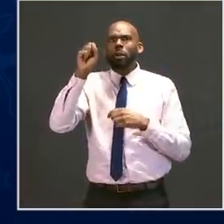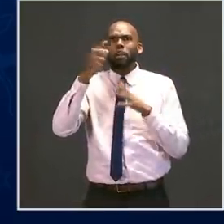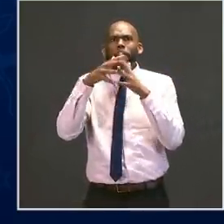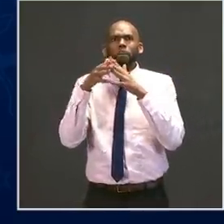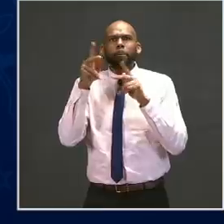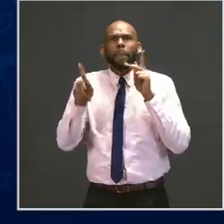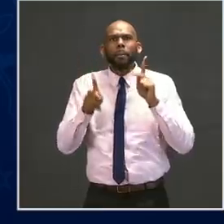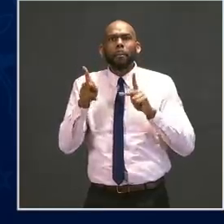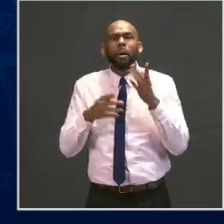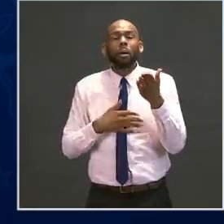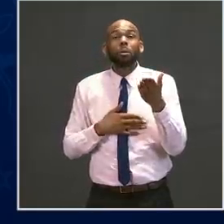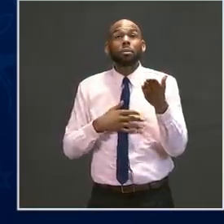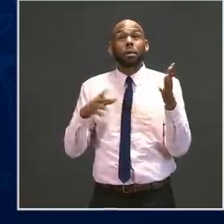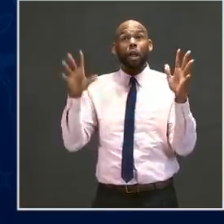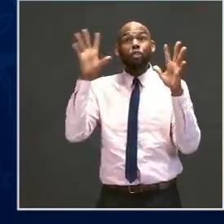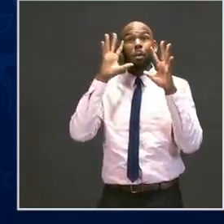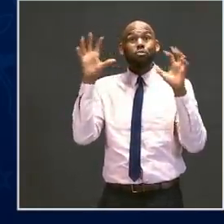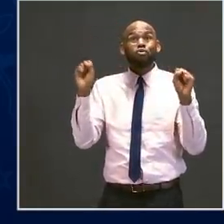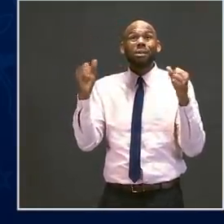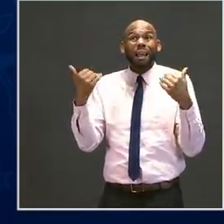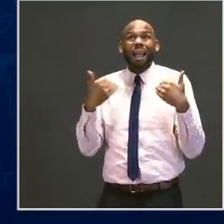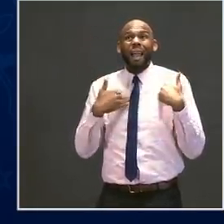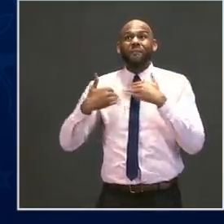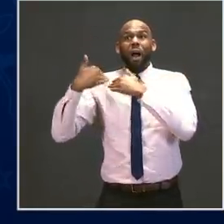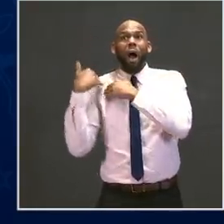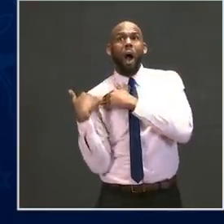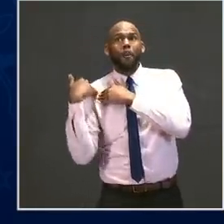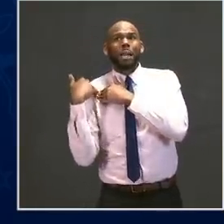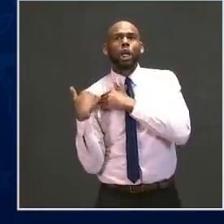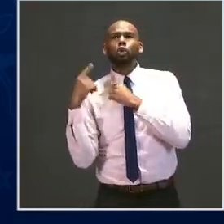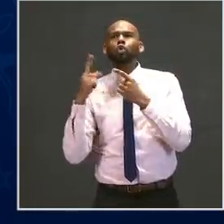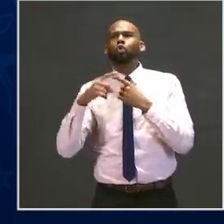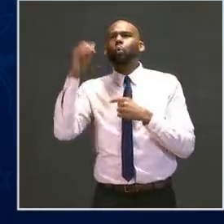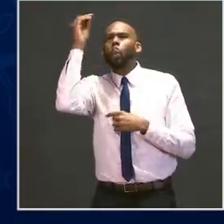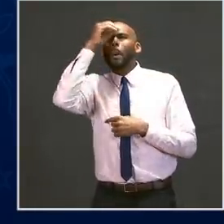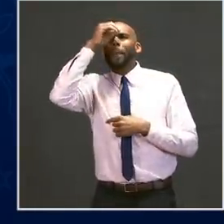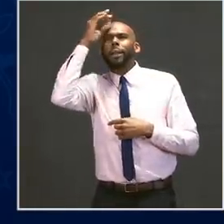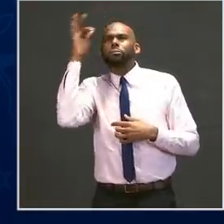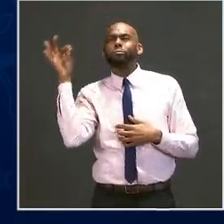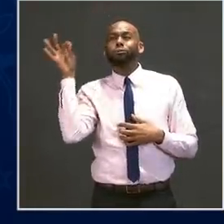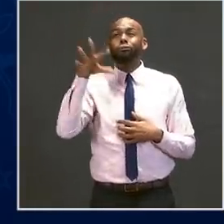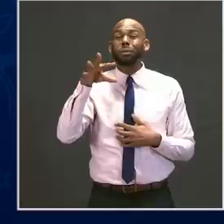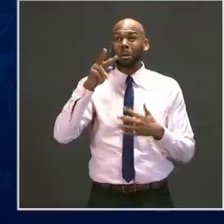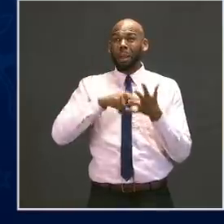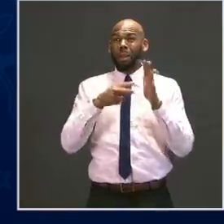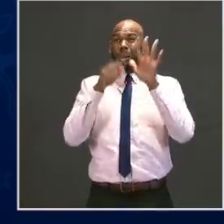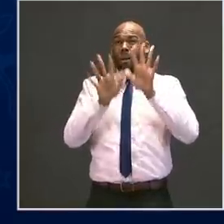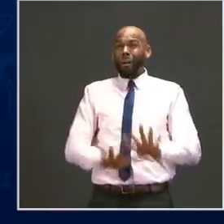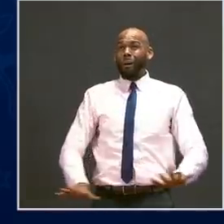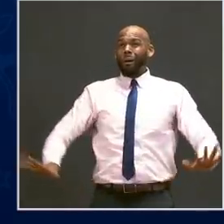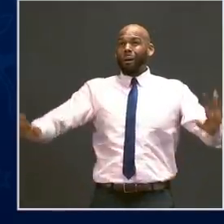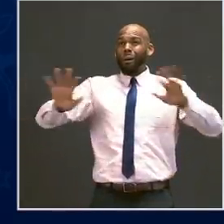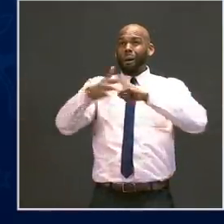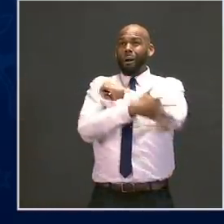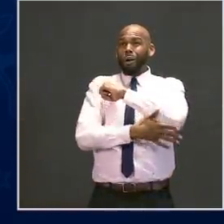but does the President have an obligation to weigh in, given that the whole country is watching what's happening on Capitol Hill?